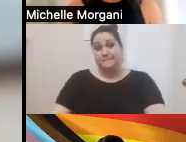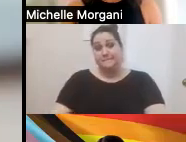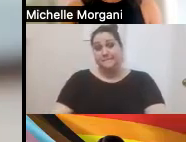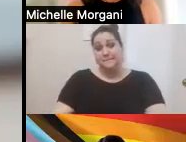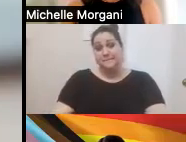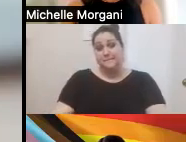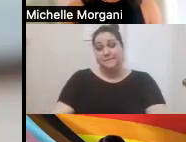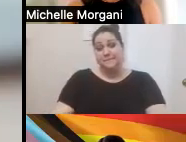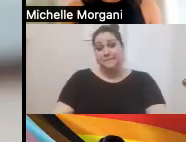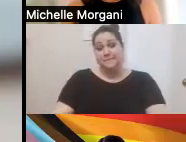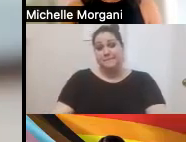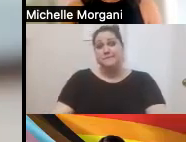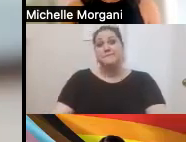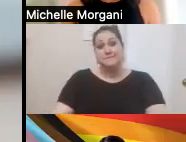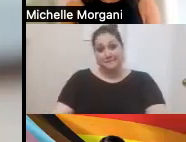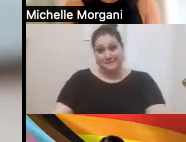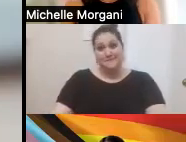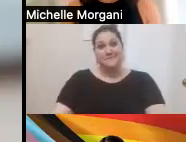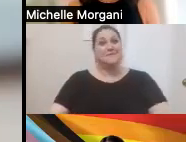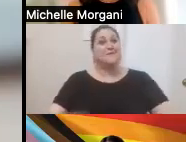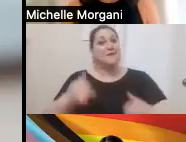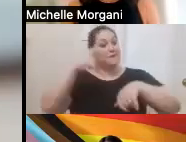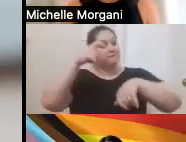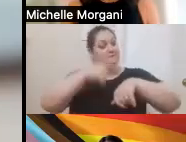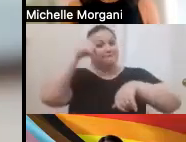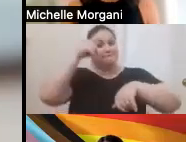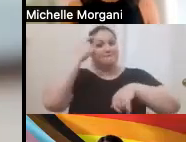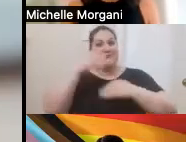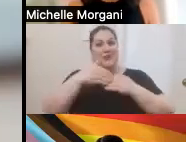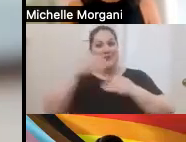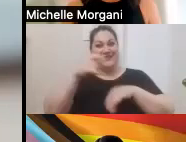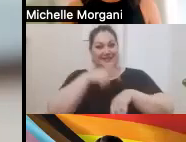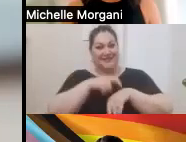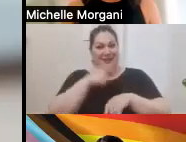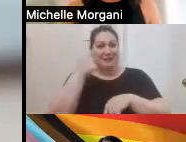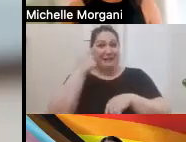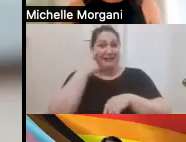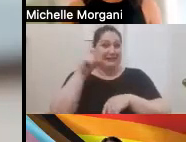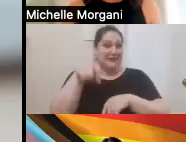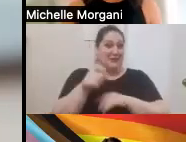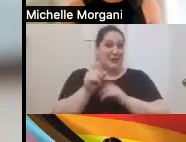for the next session, which I think is starting at 11:45. So, thank you so much.